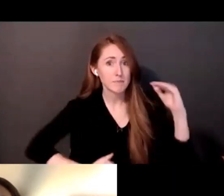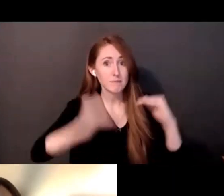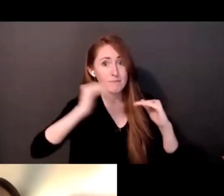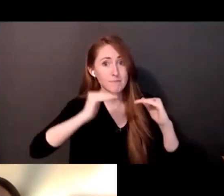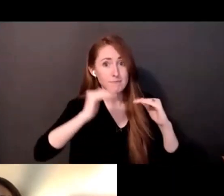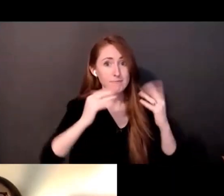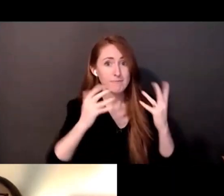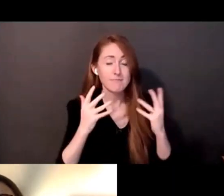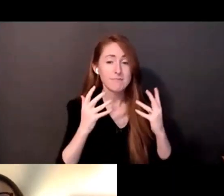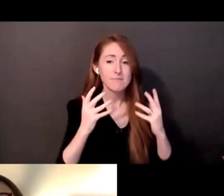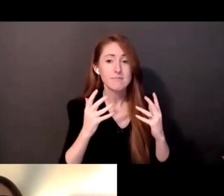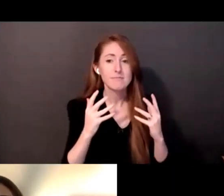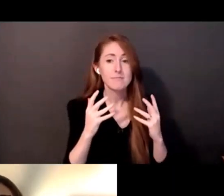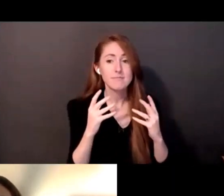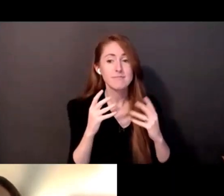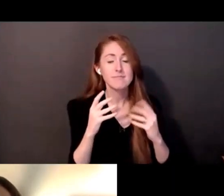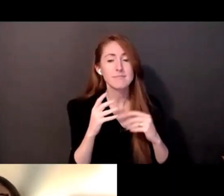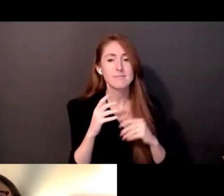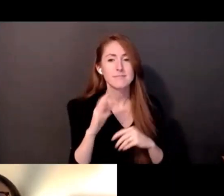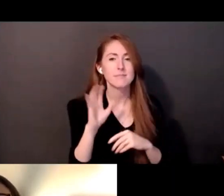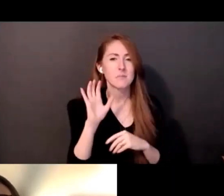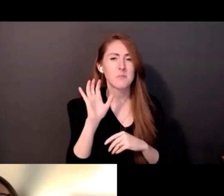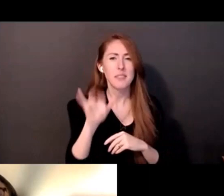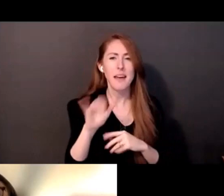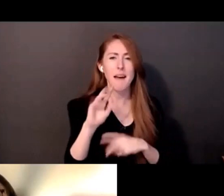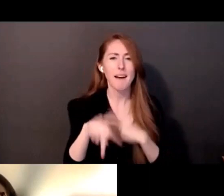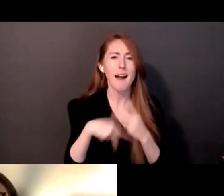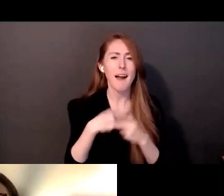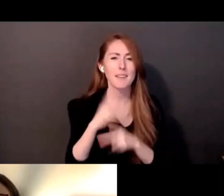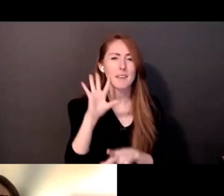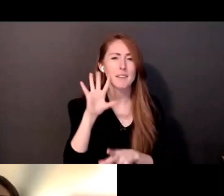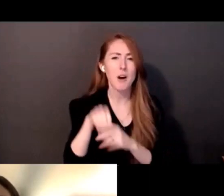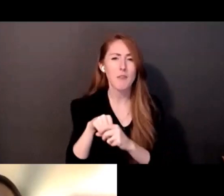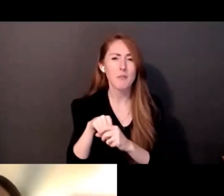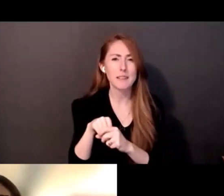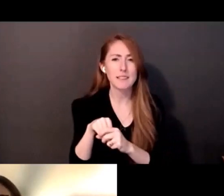So this kind of involvement, you know, like the interest of everyone.